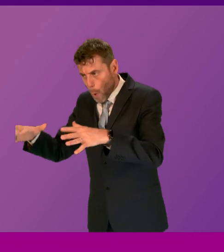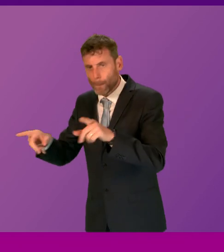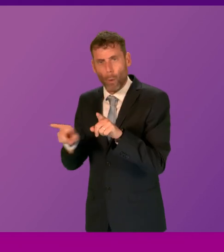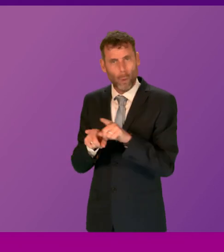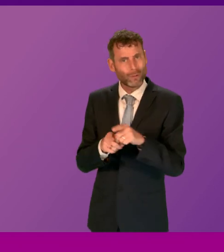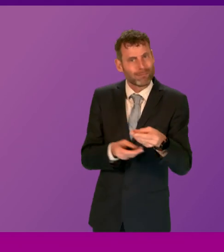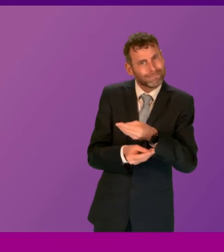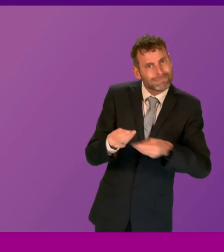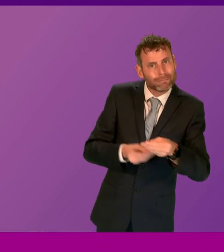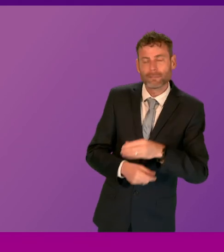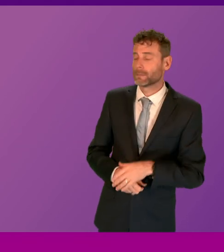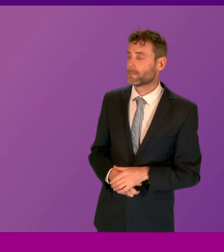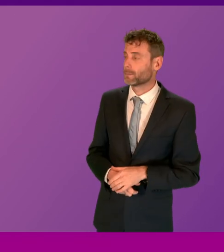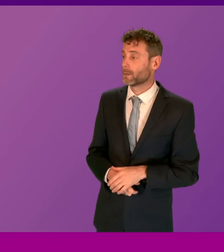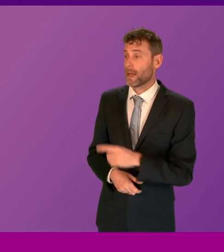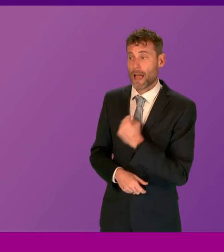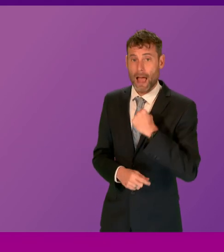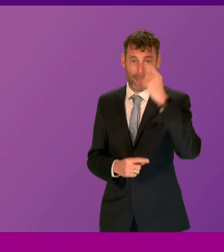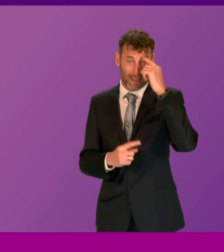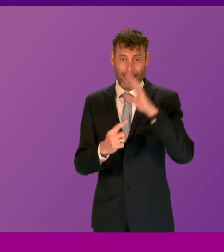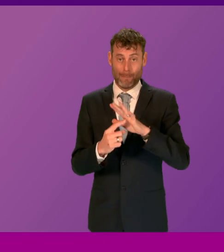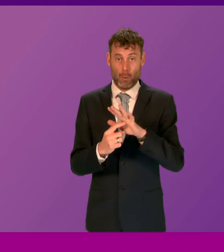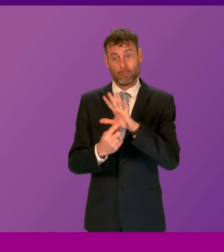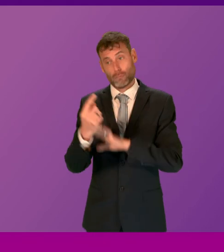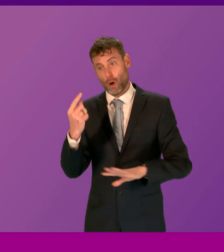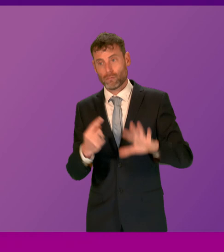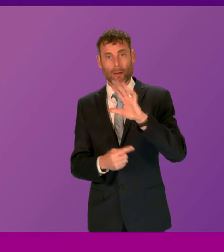As I have said, it is important that local communities across Scotland are able to benefit